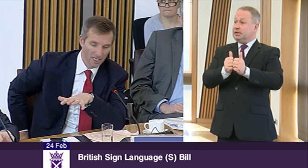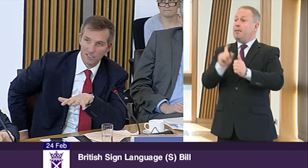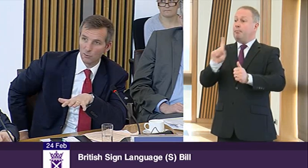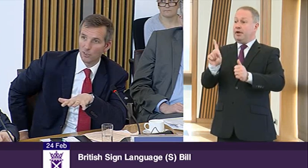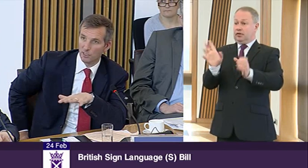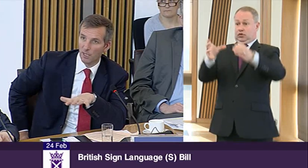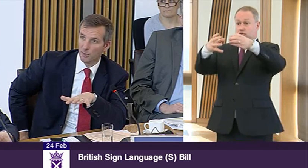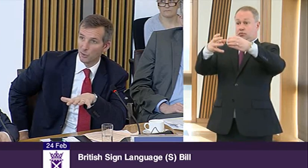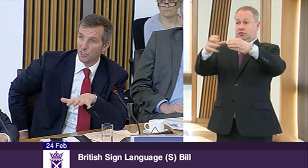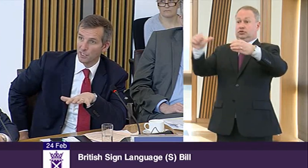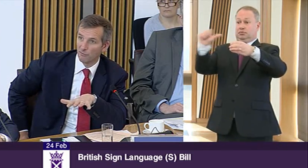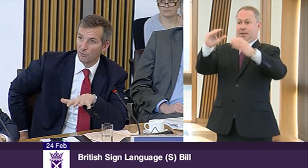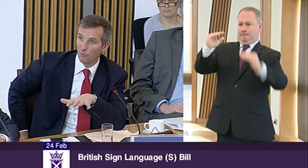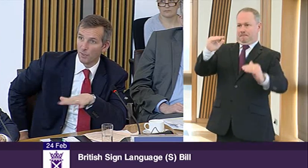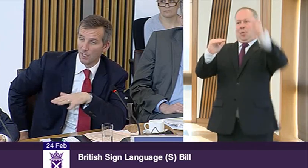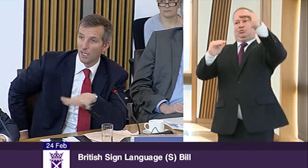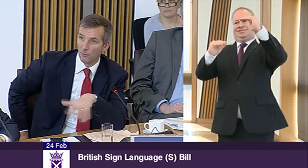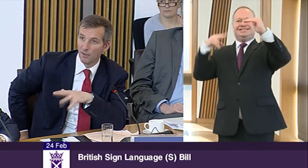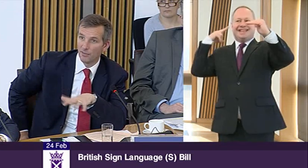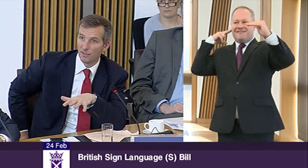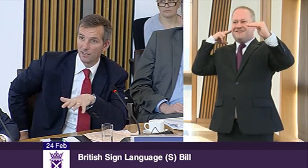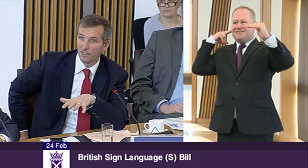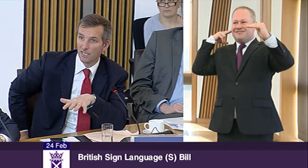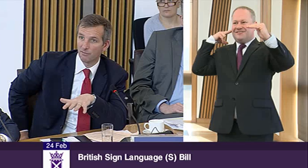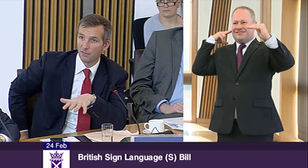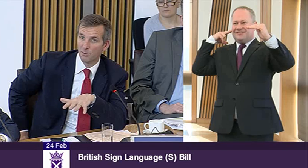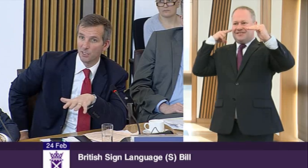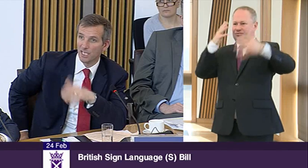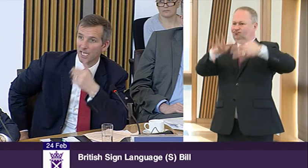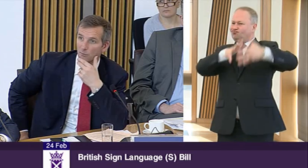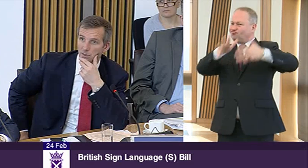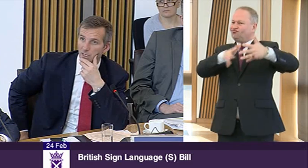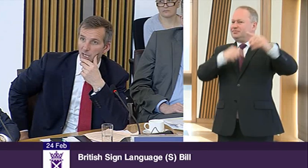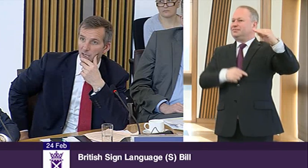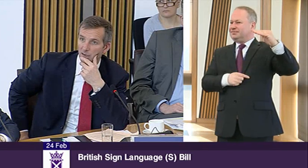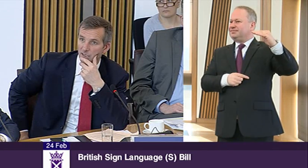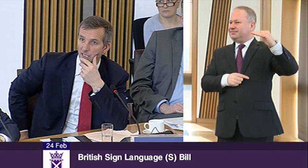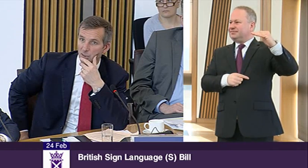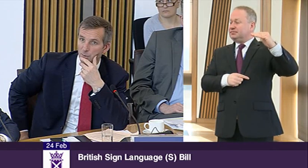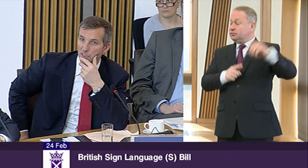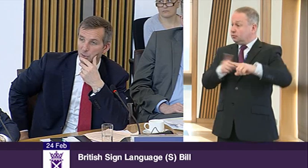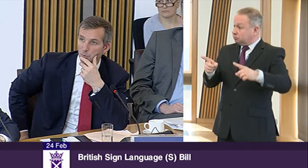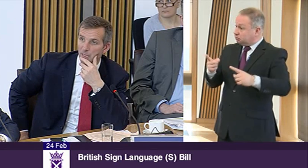ensuring that the group as a whole has a majority from within the deaf community. Do you have